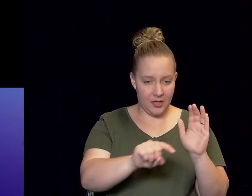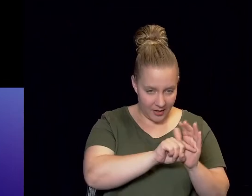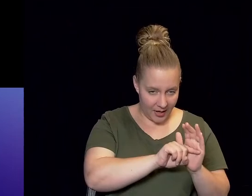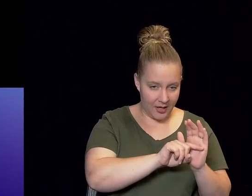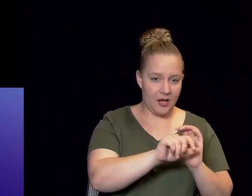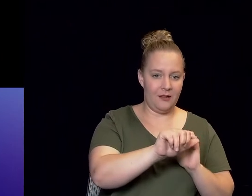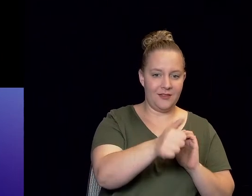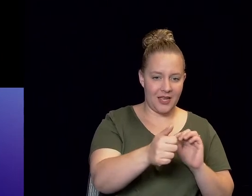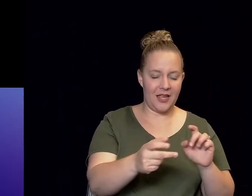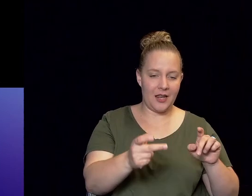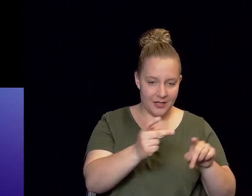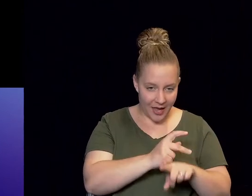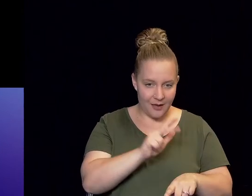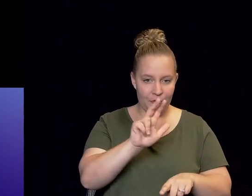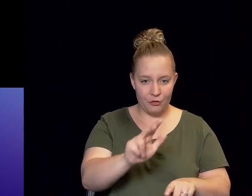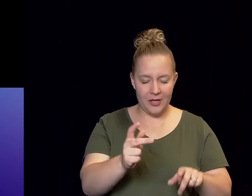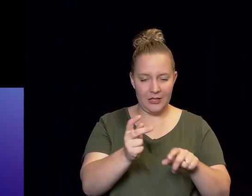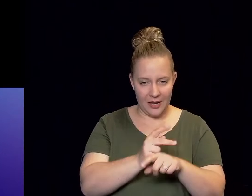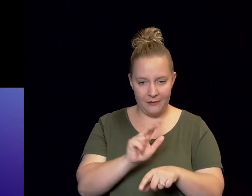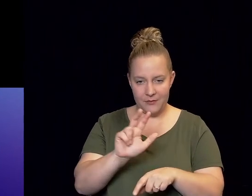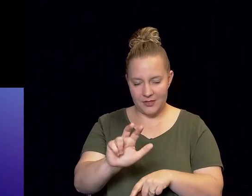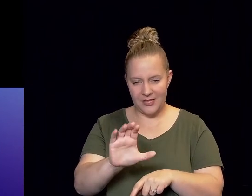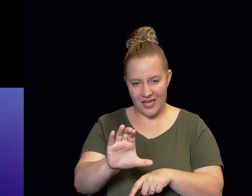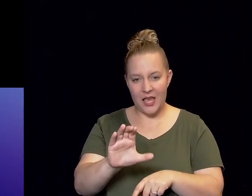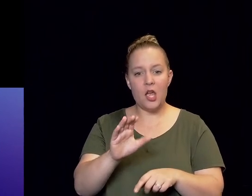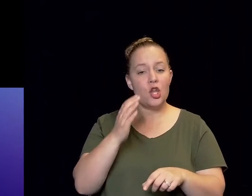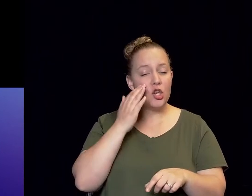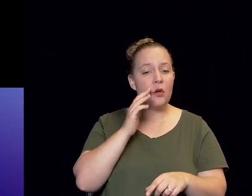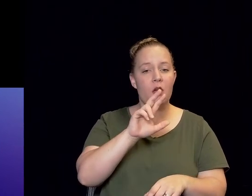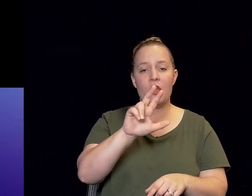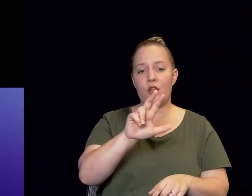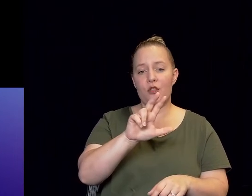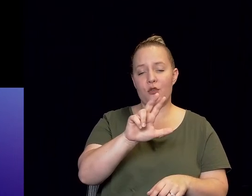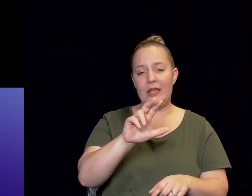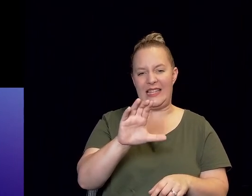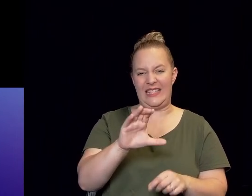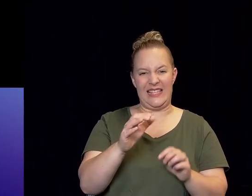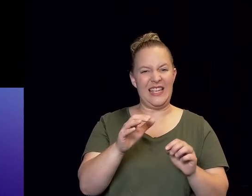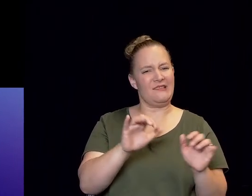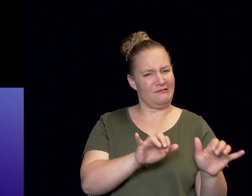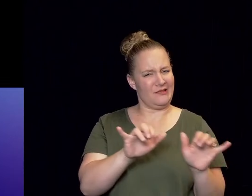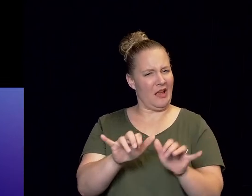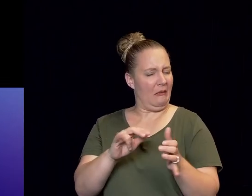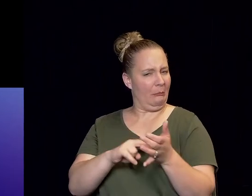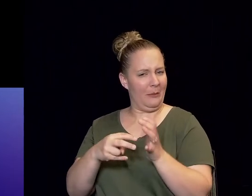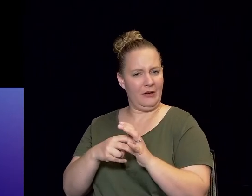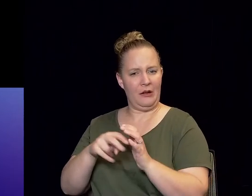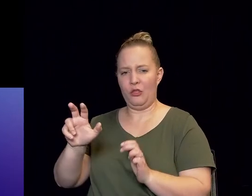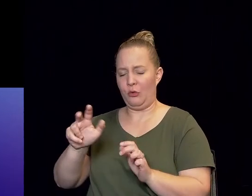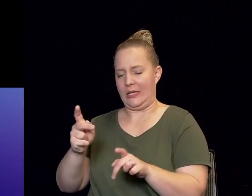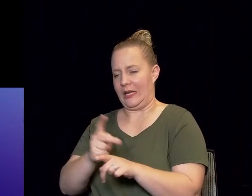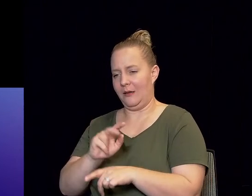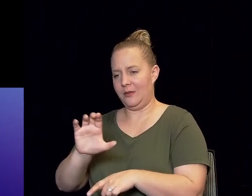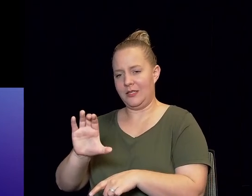times c. Because, we know 3c is the same as 3 times c. Okay, and so then here again, it's